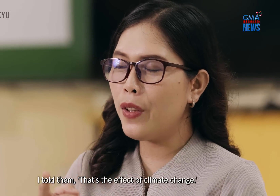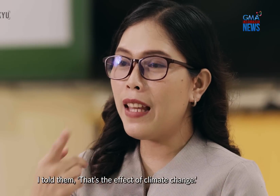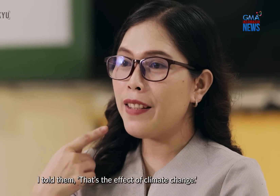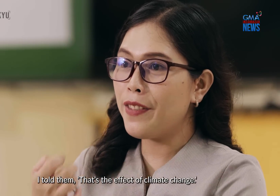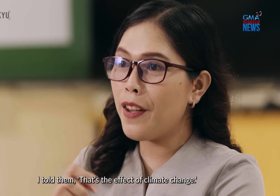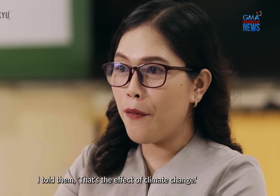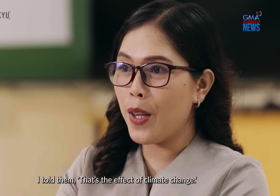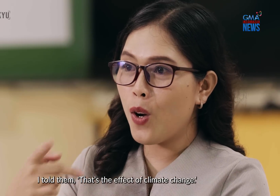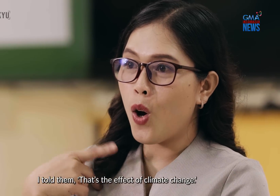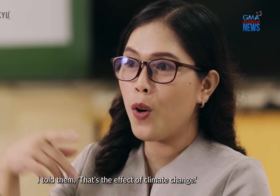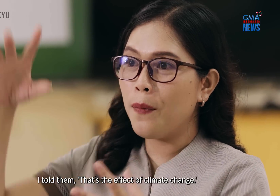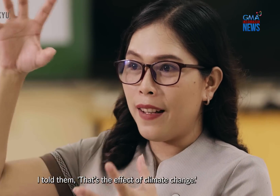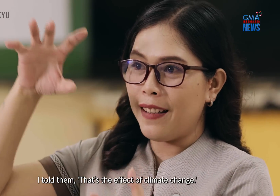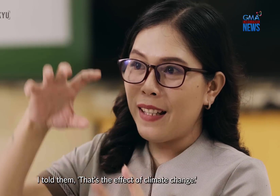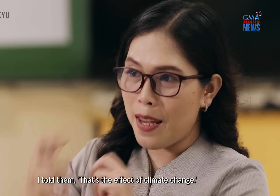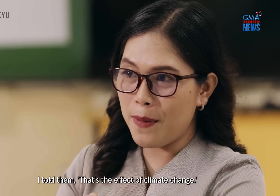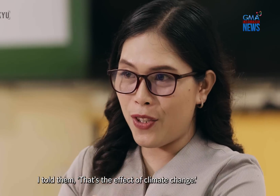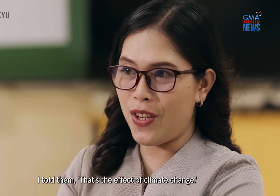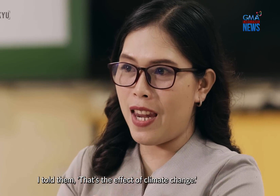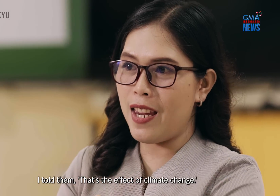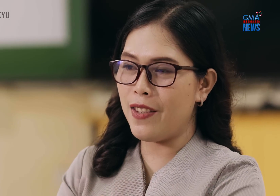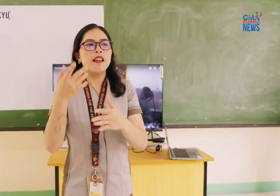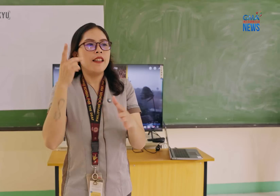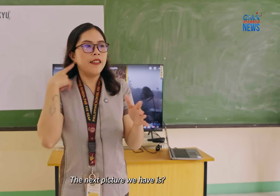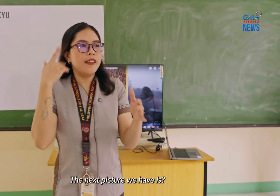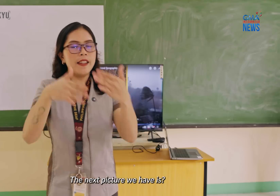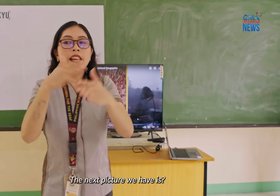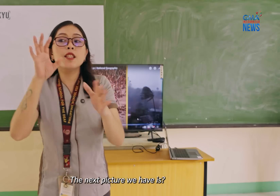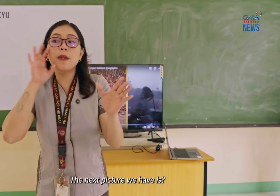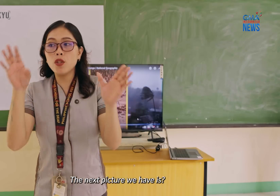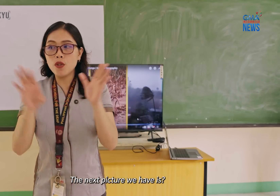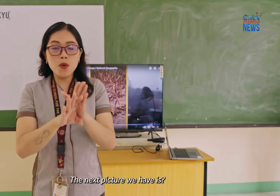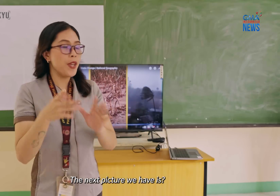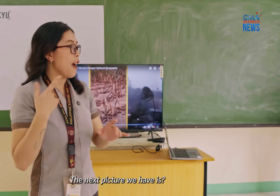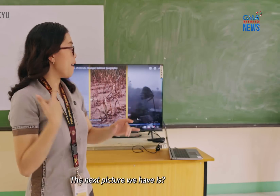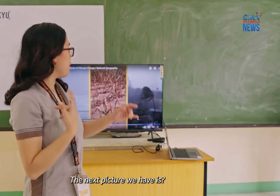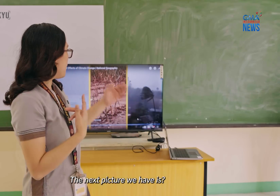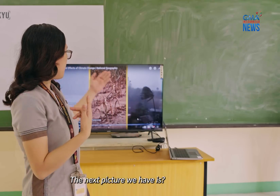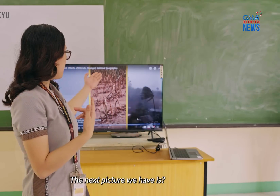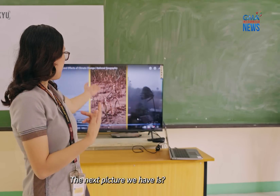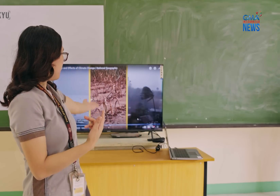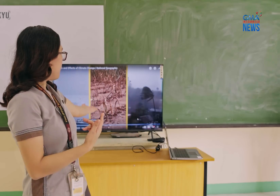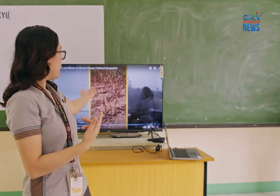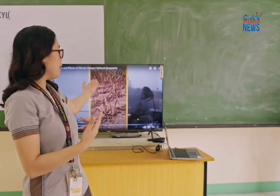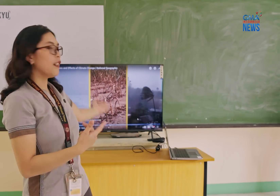'Why does ice fall from the sky?' 'Then, in other places, it’s so hot.’